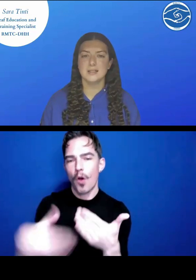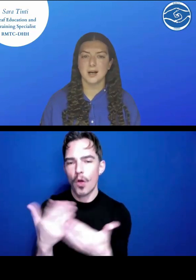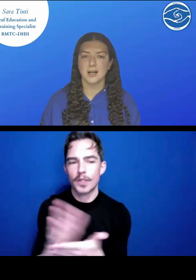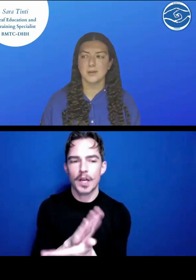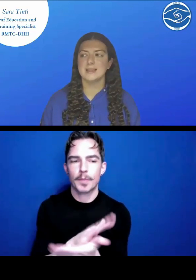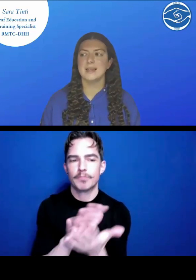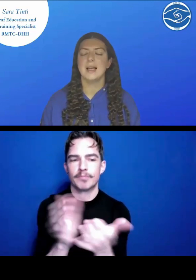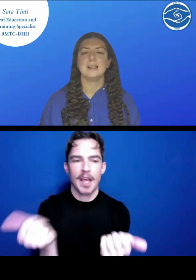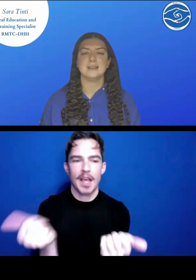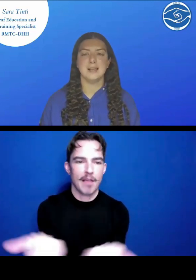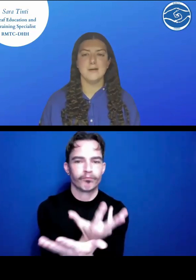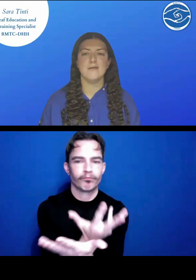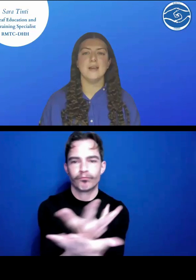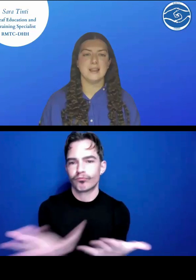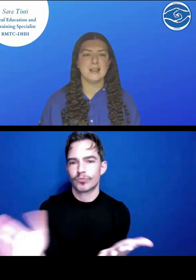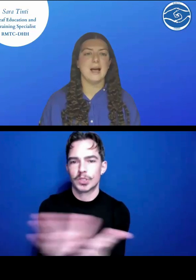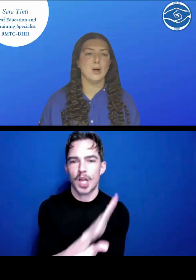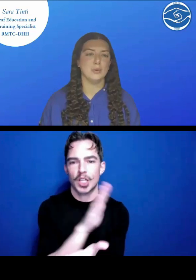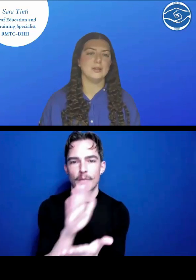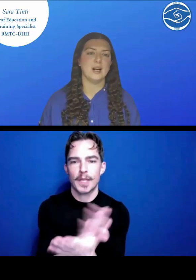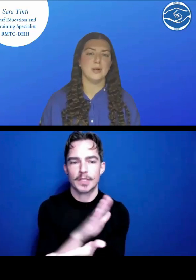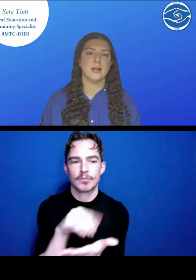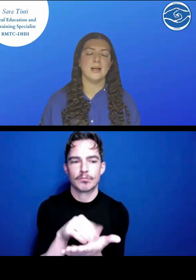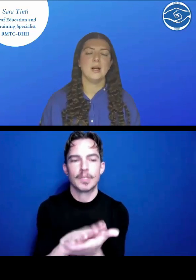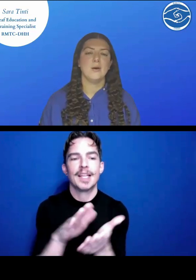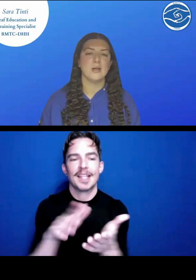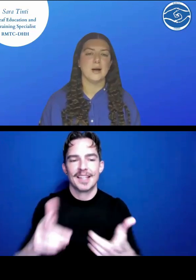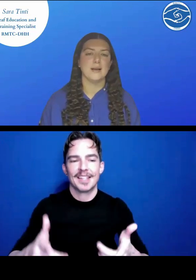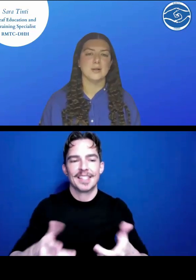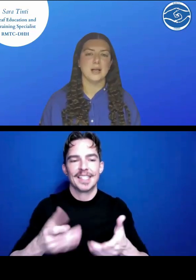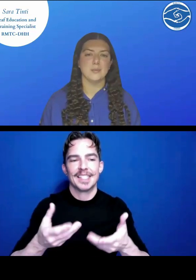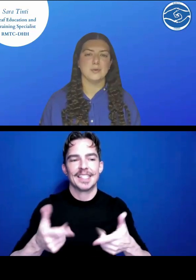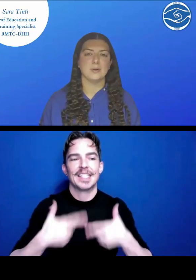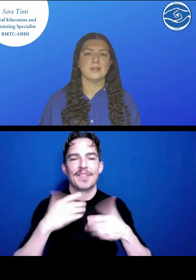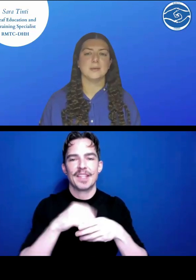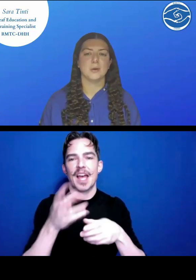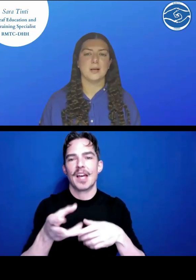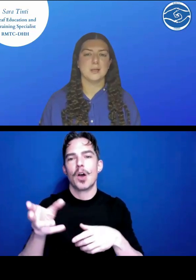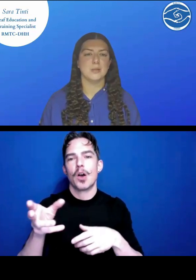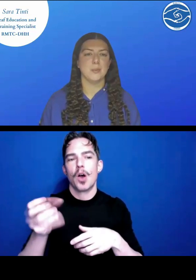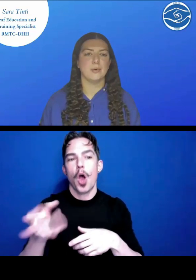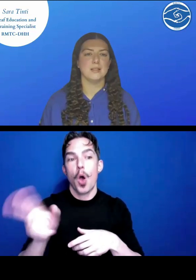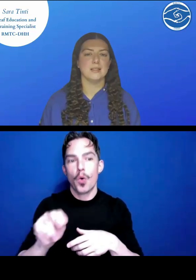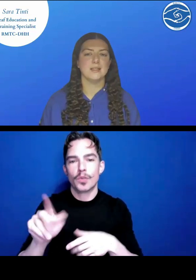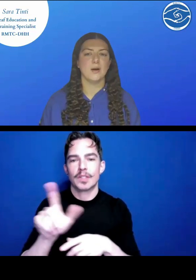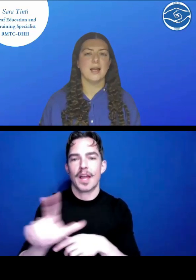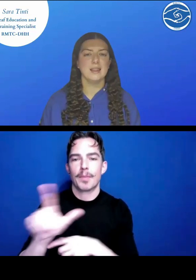these documents live in that own library where you guys are able to request them to be printed. So,